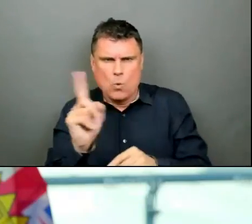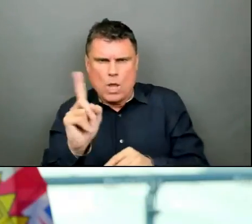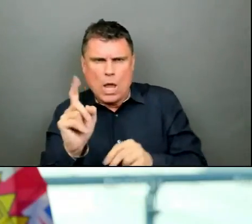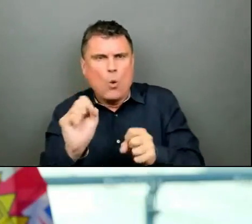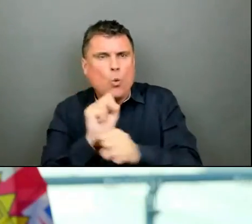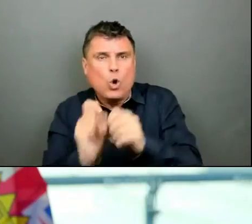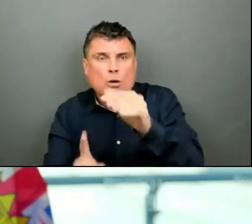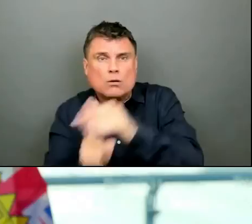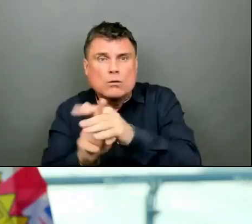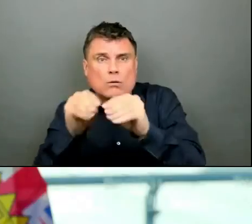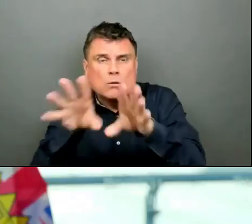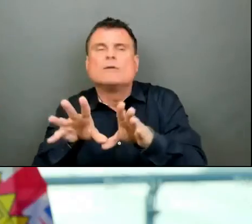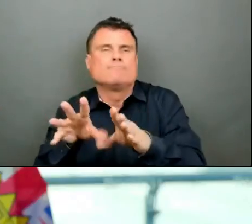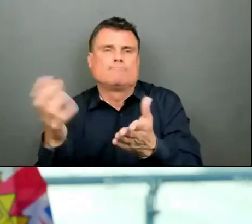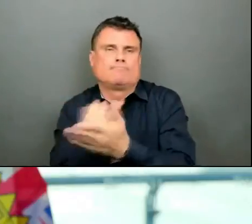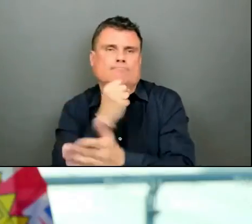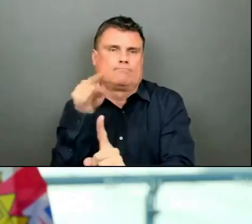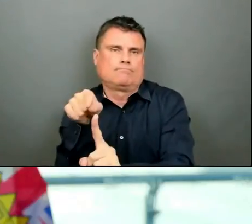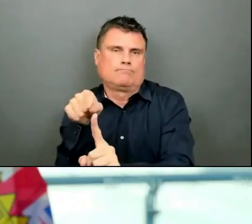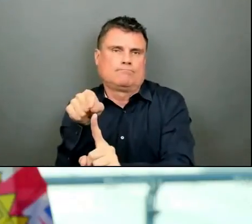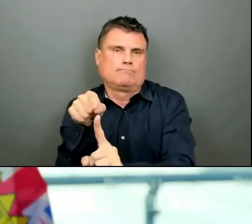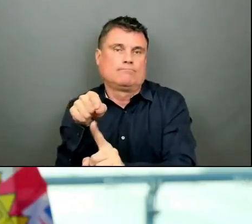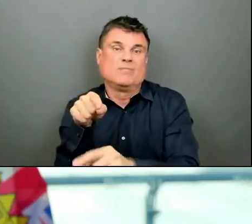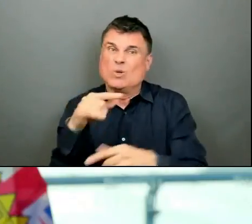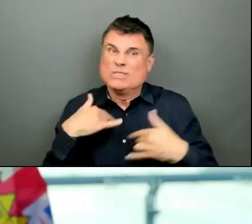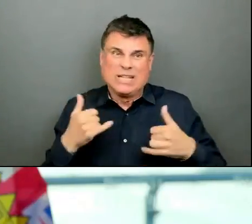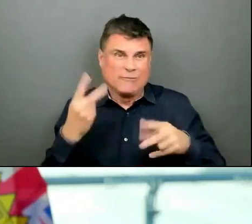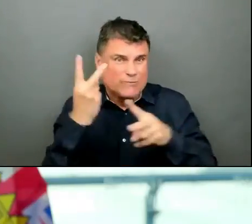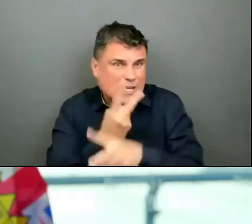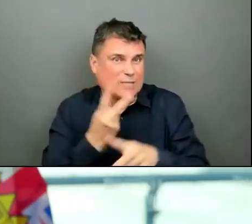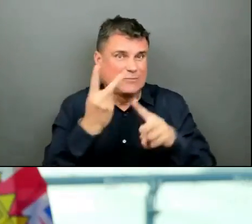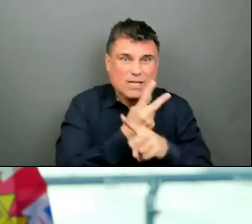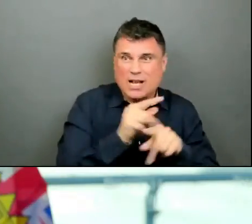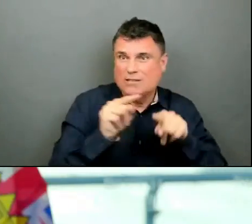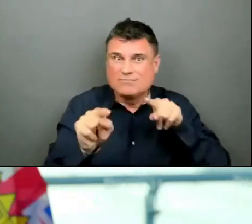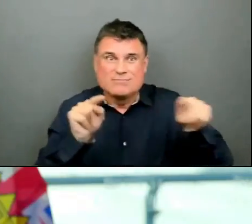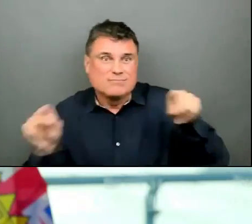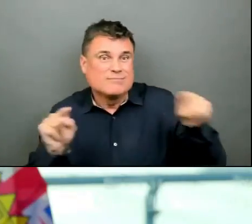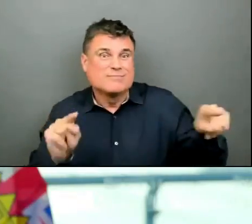Don't under estimate how much we have